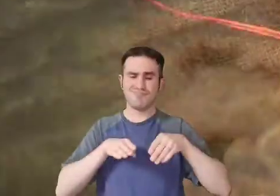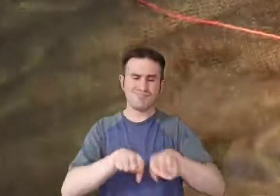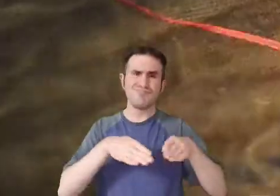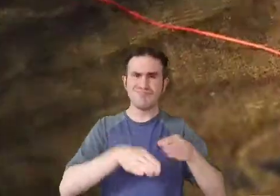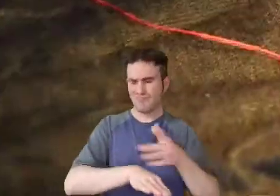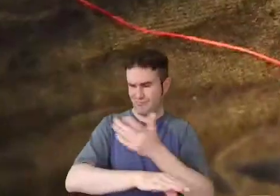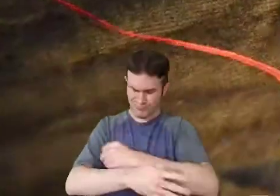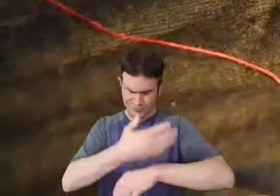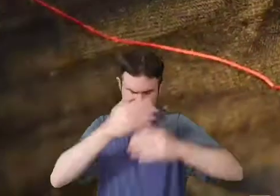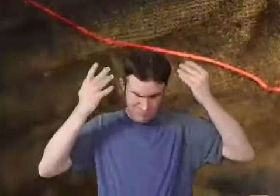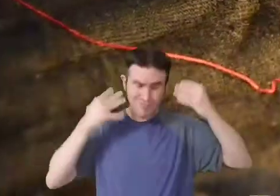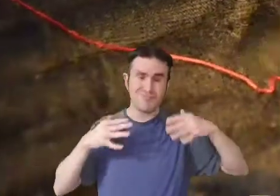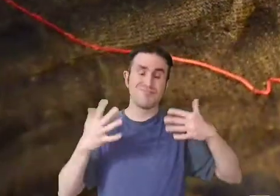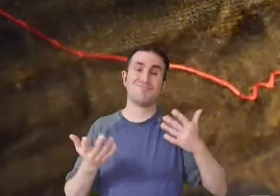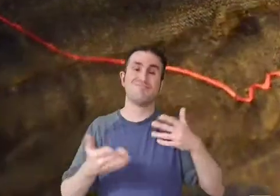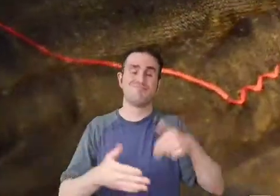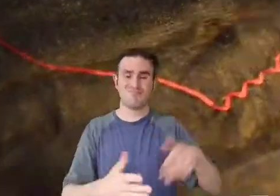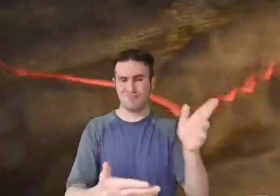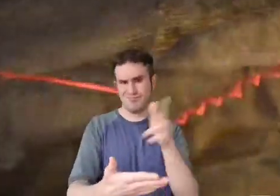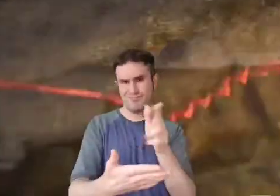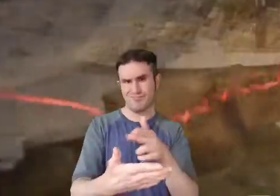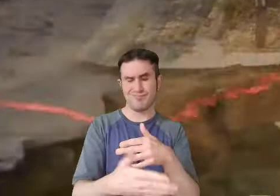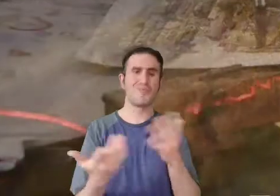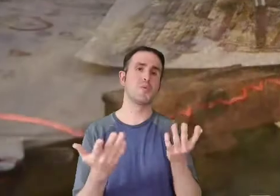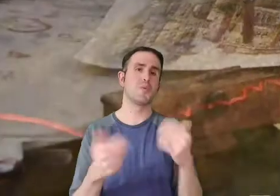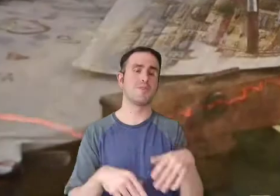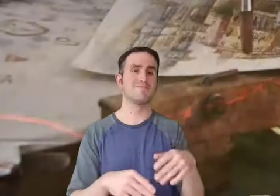it could be traditional artwork, it could be digital artwork...